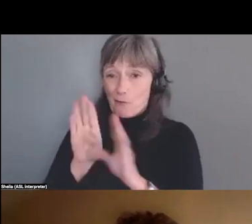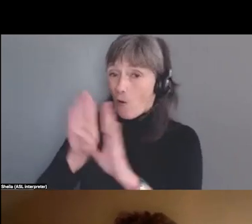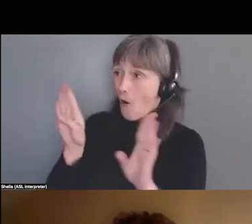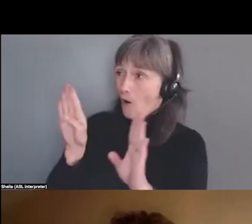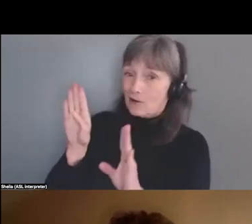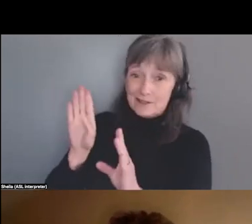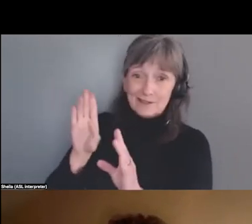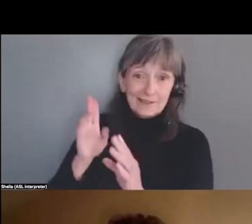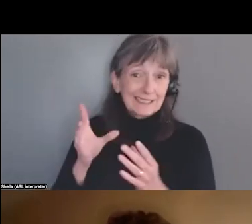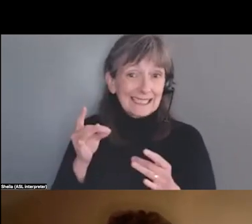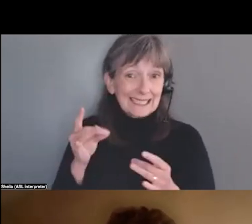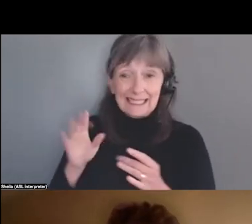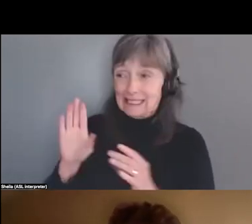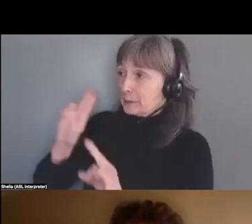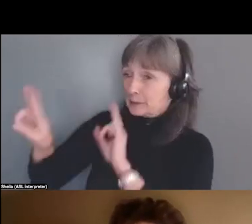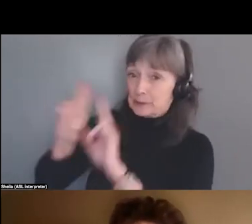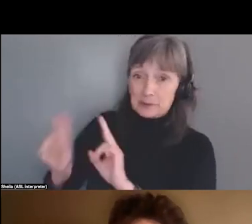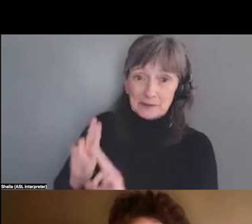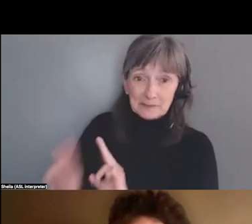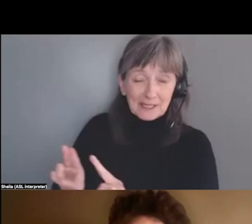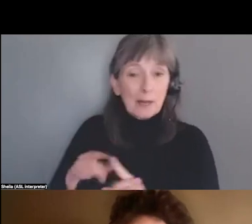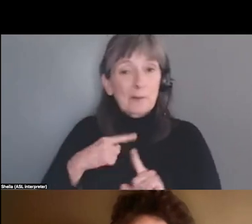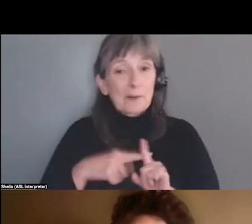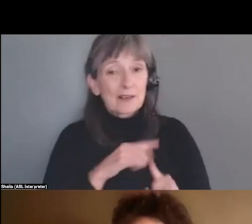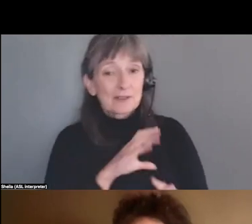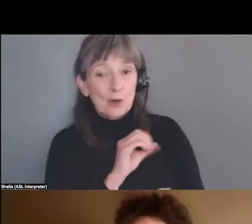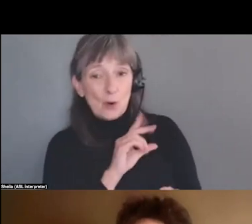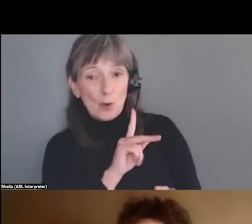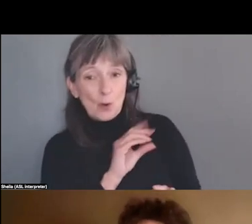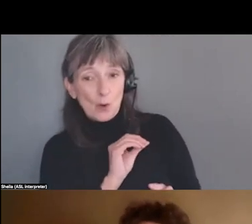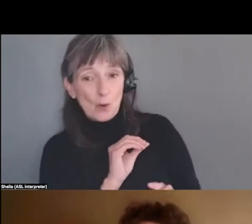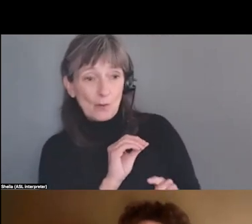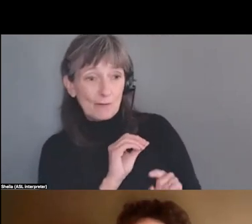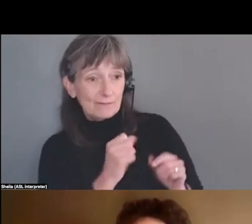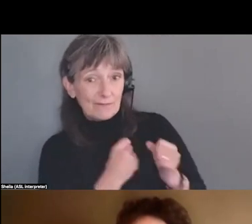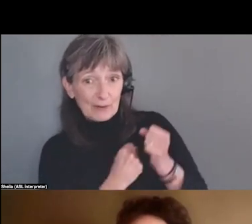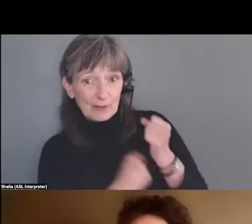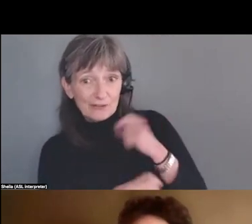we've also been working with Coko Foundation for 15 years, making use of technology. So,